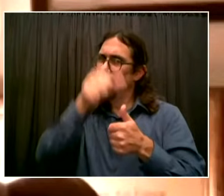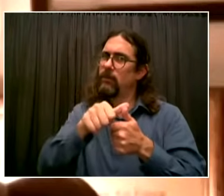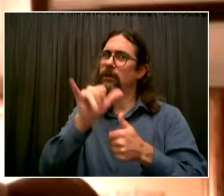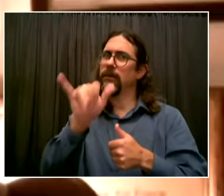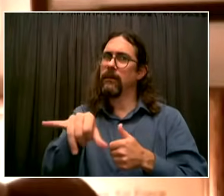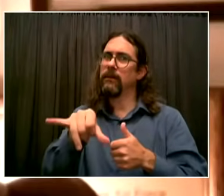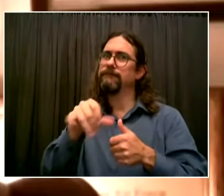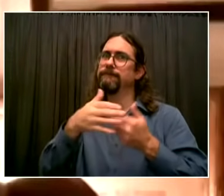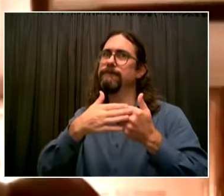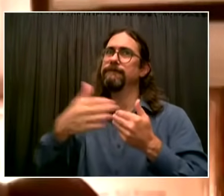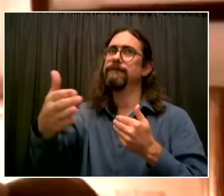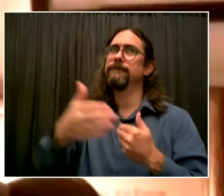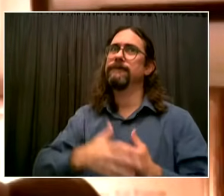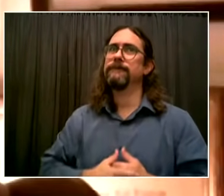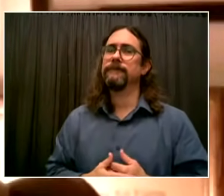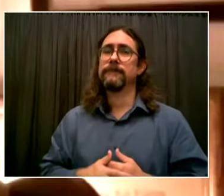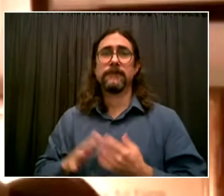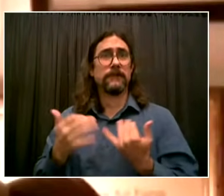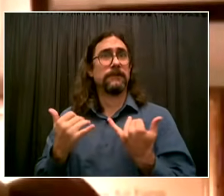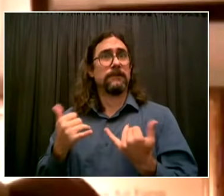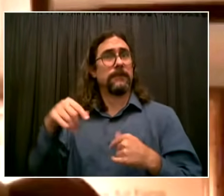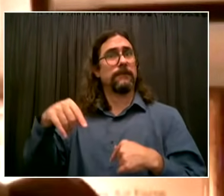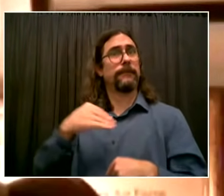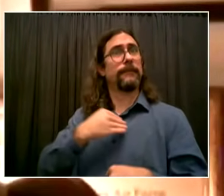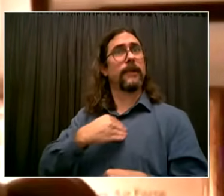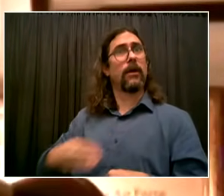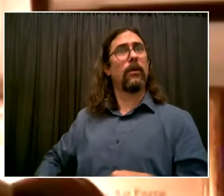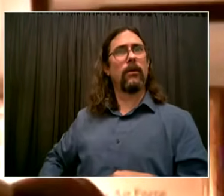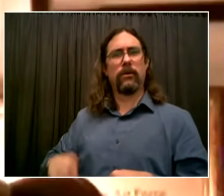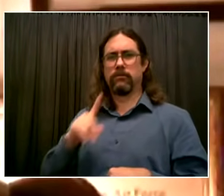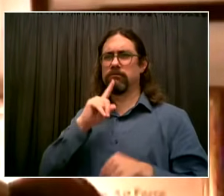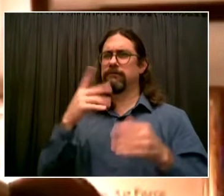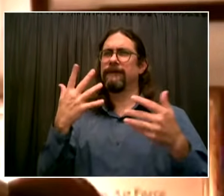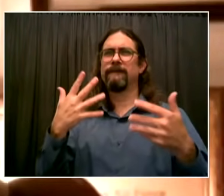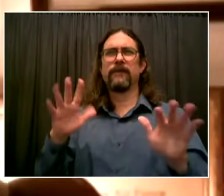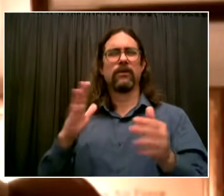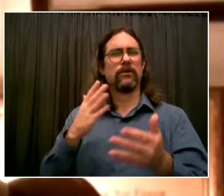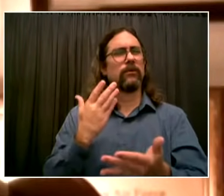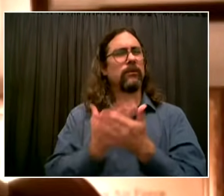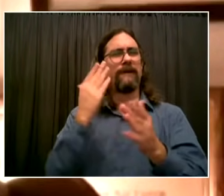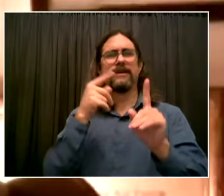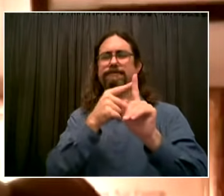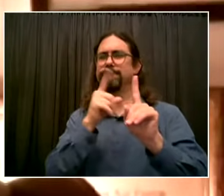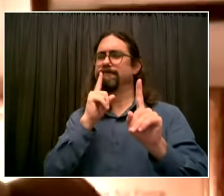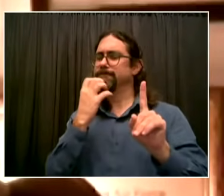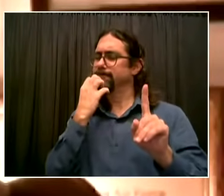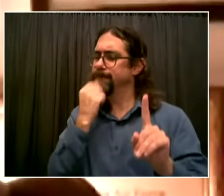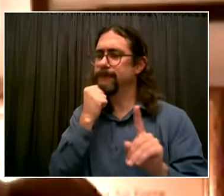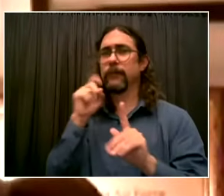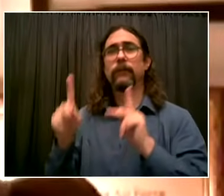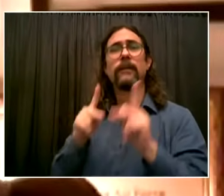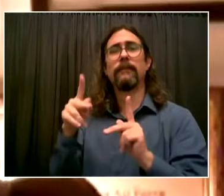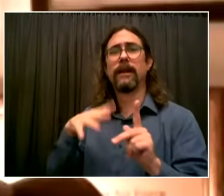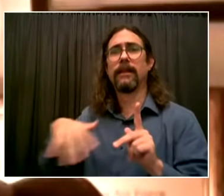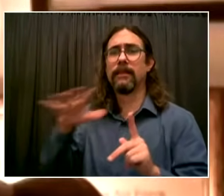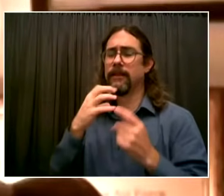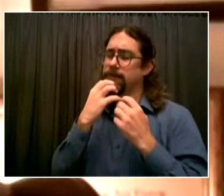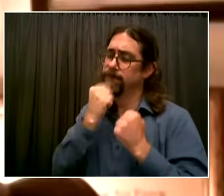AND I ENJOY WORKING WITH YOU JUST DOING AN OUTTASNDINGJO B,